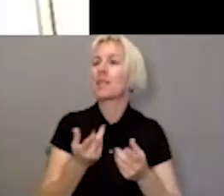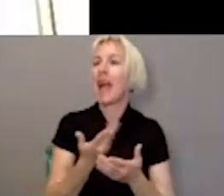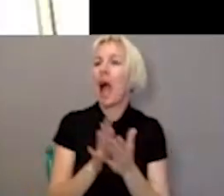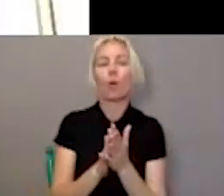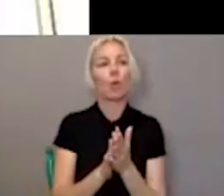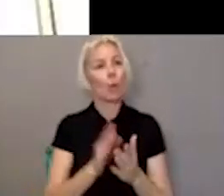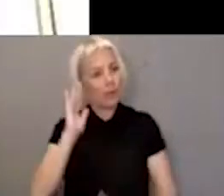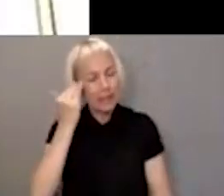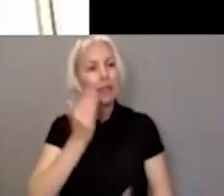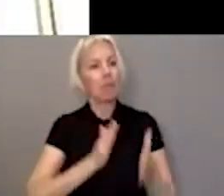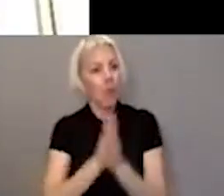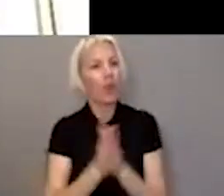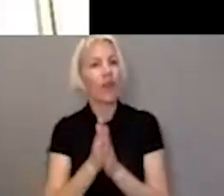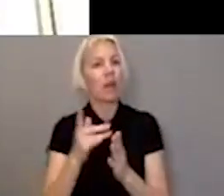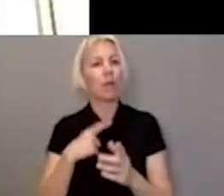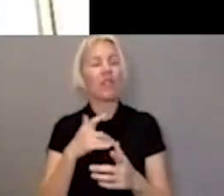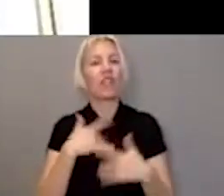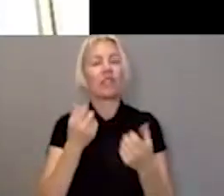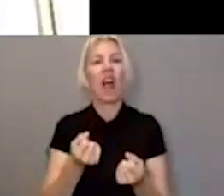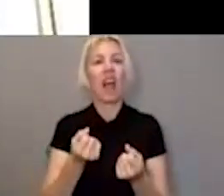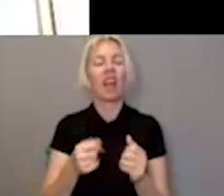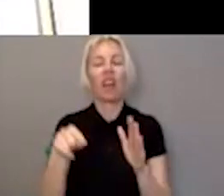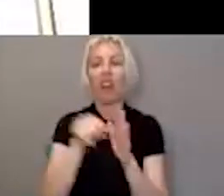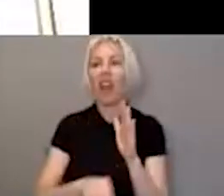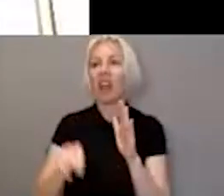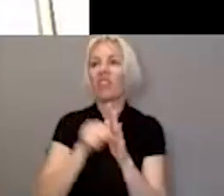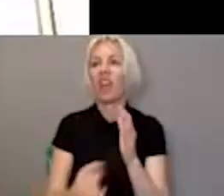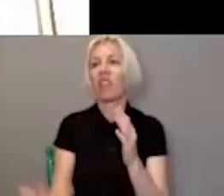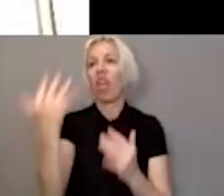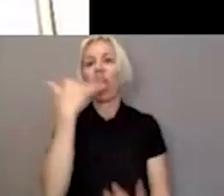things that are coming the other way seems so great. When your life is a constant fight